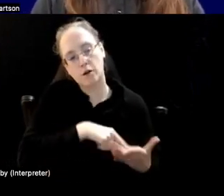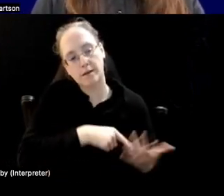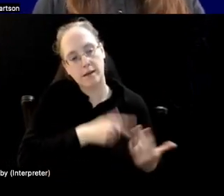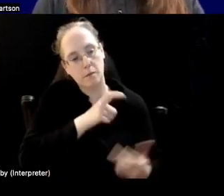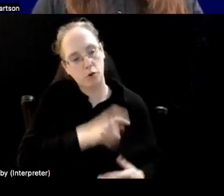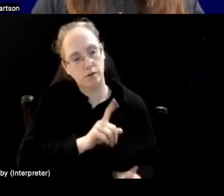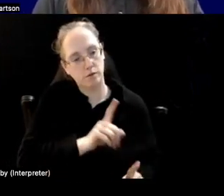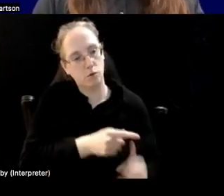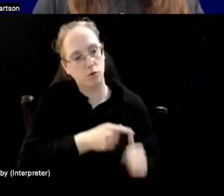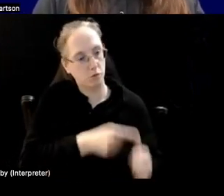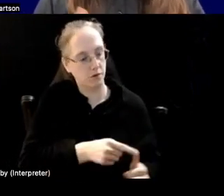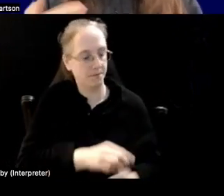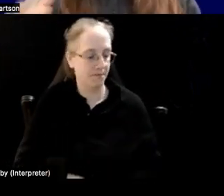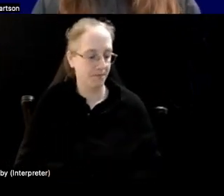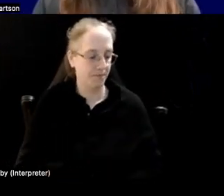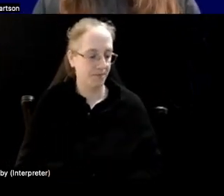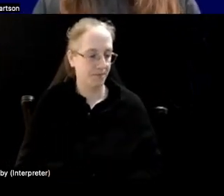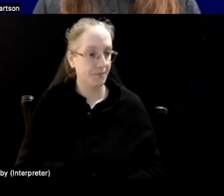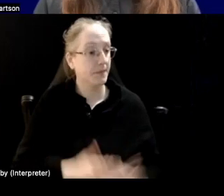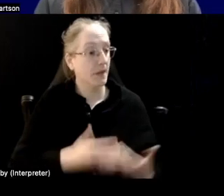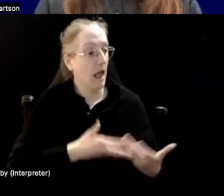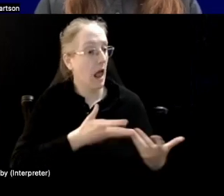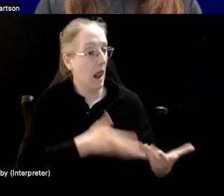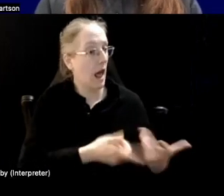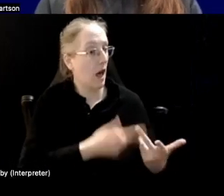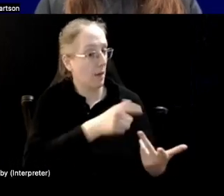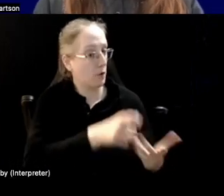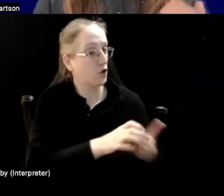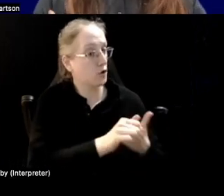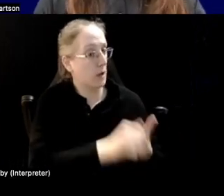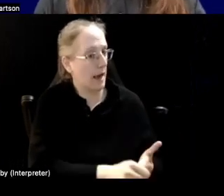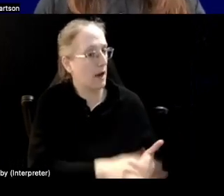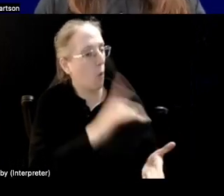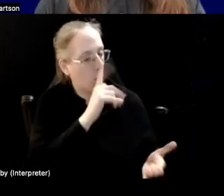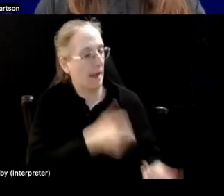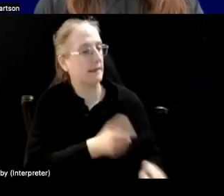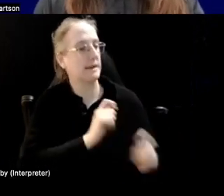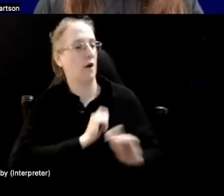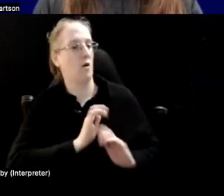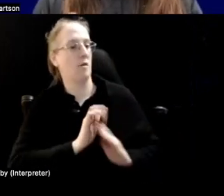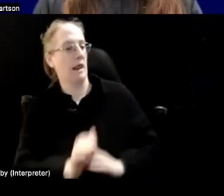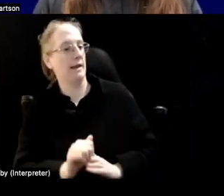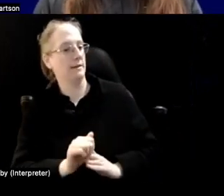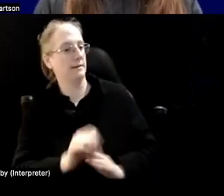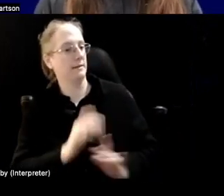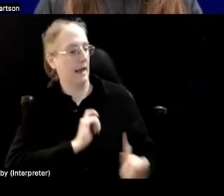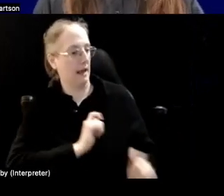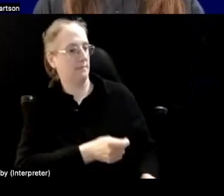will let the person lead, but they can also take the lead. They can receive the other's actions,